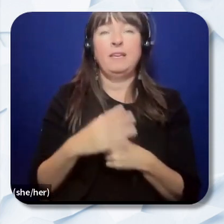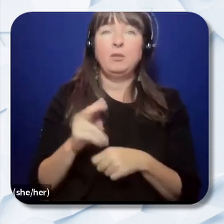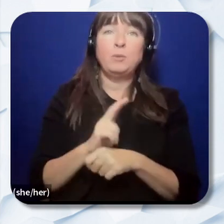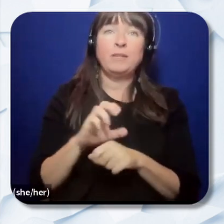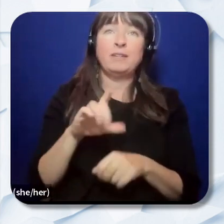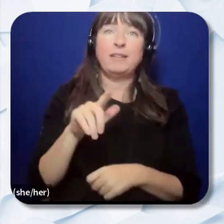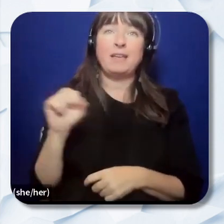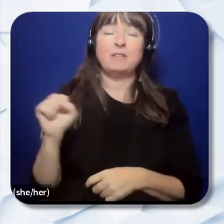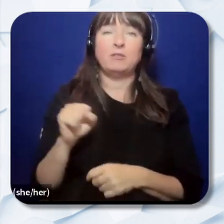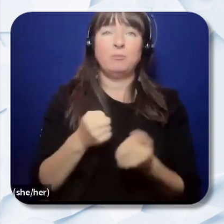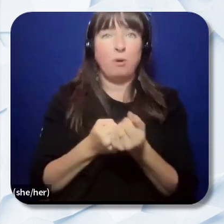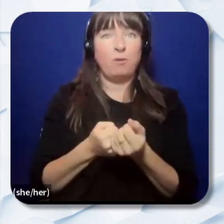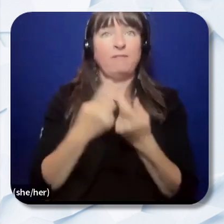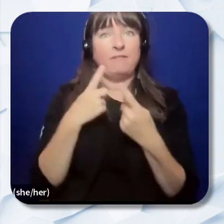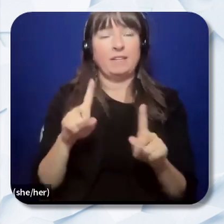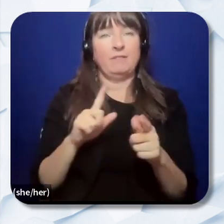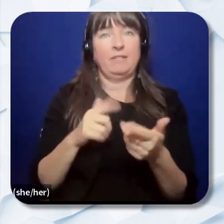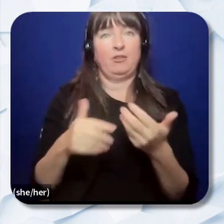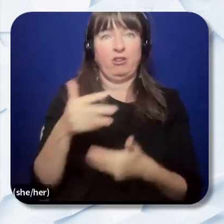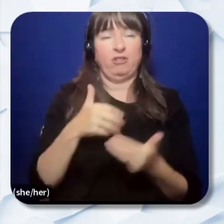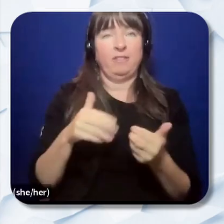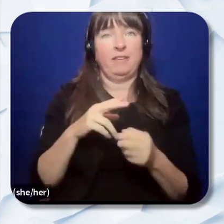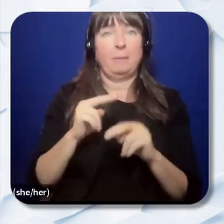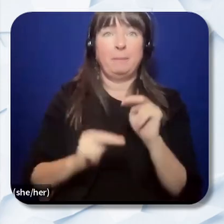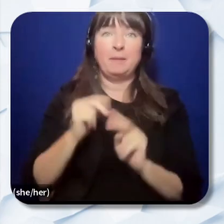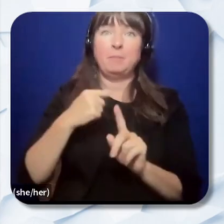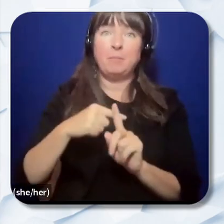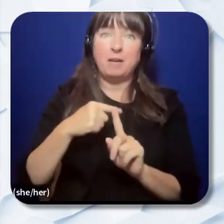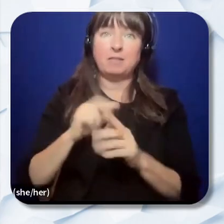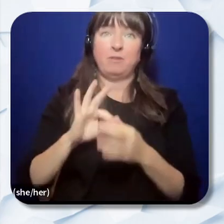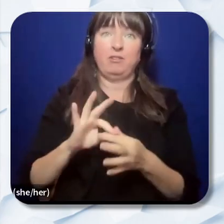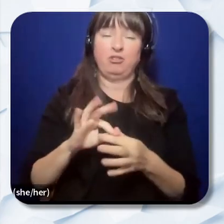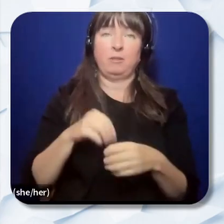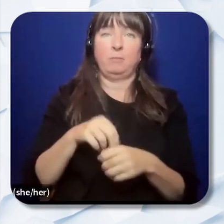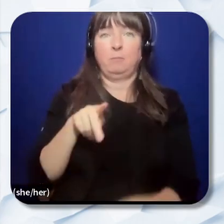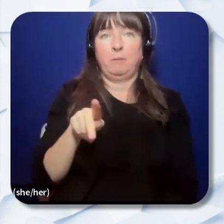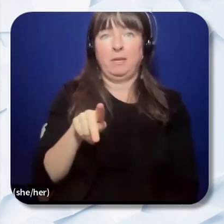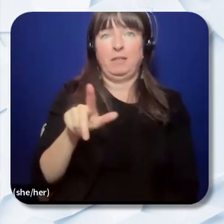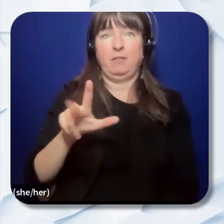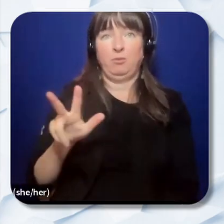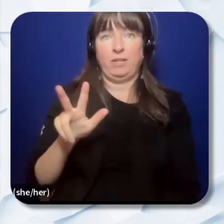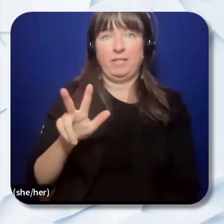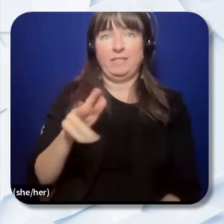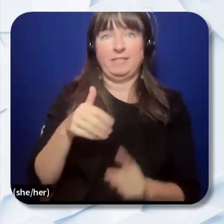Promote Effective Interaction and Build Positive Relationships in P-3 Settings. I want to thank all